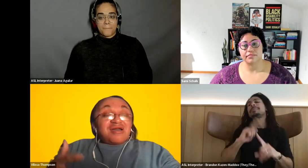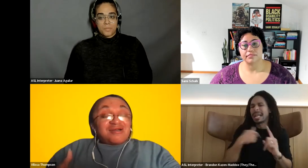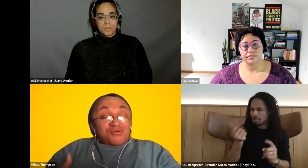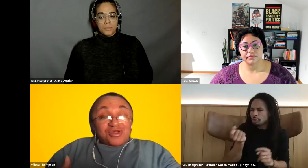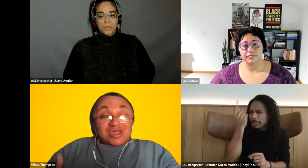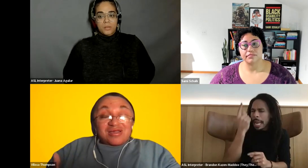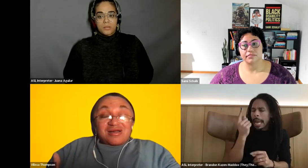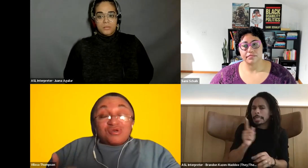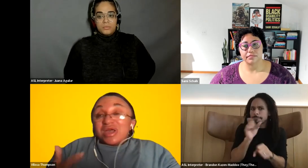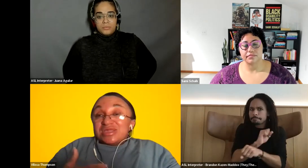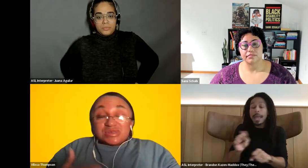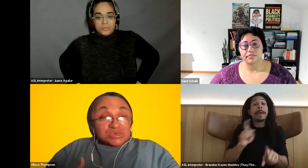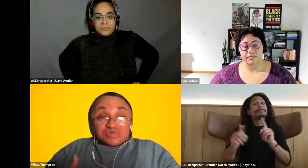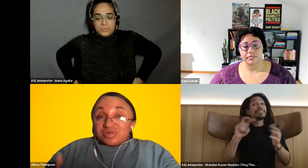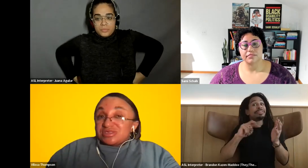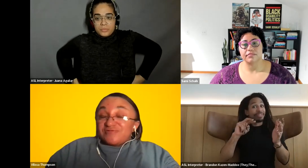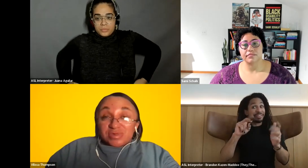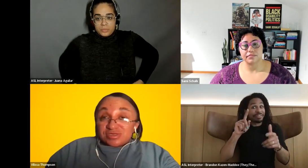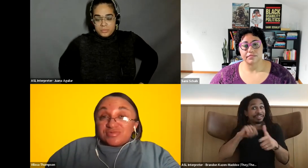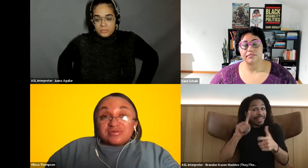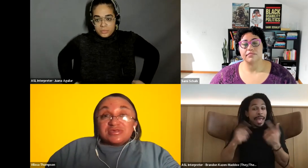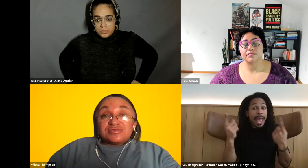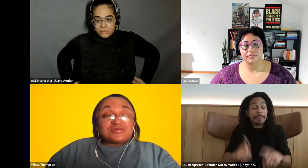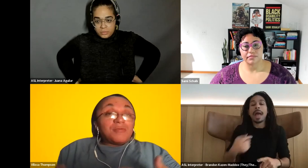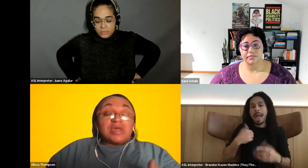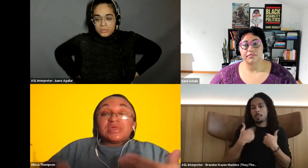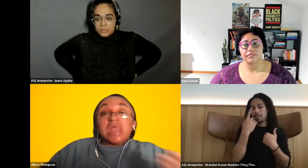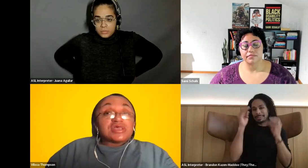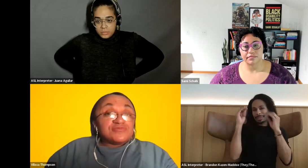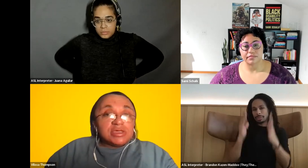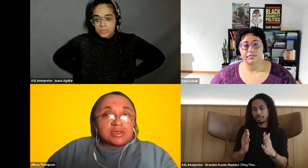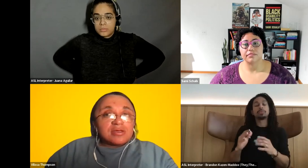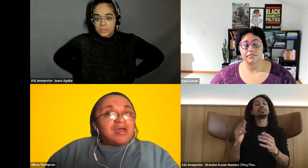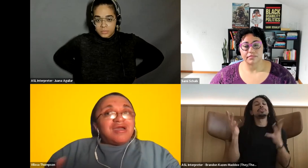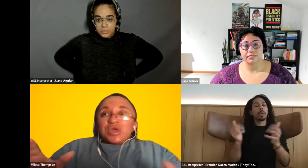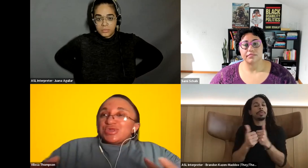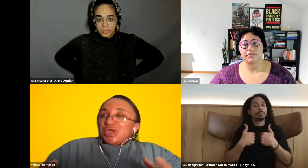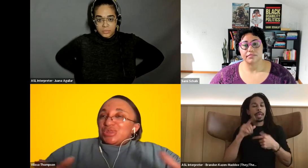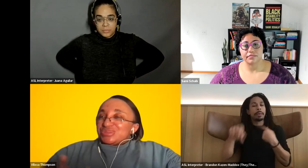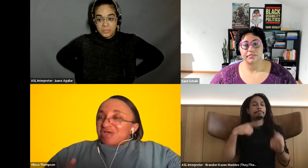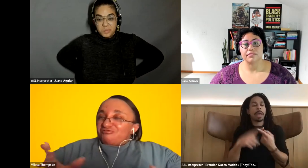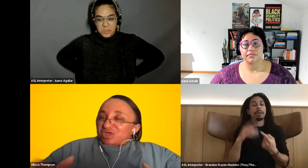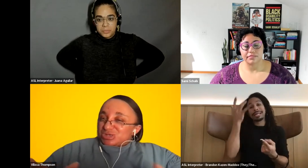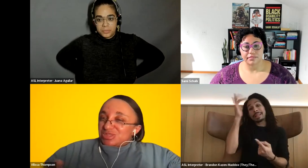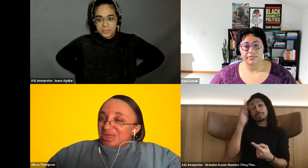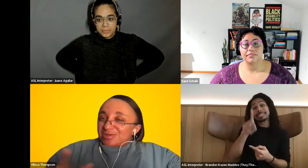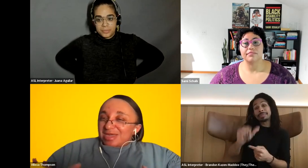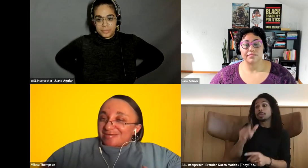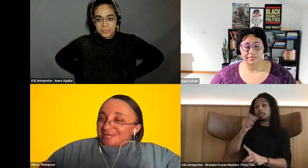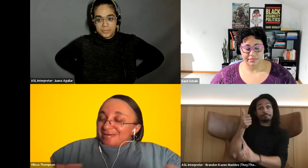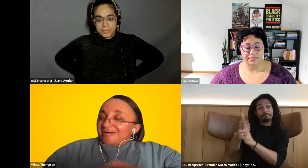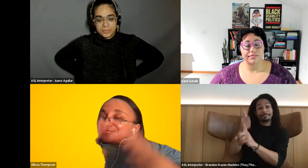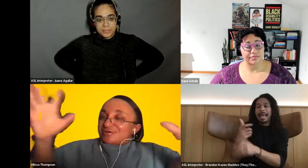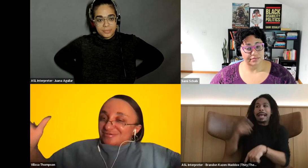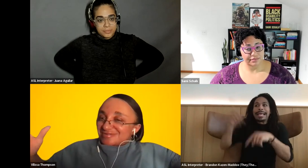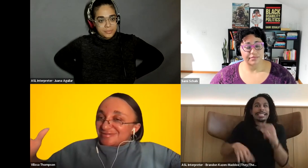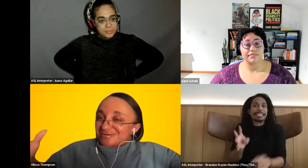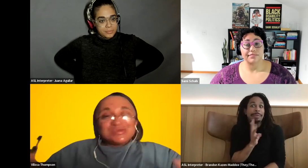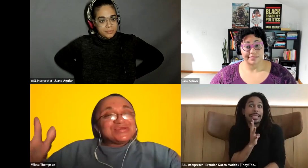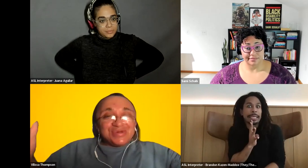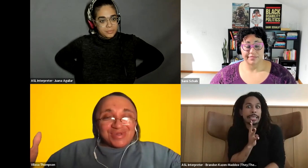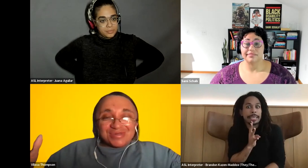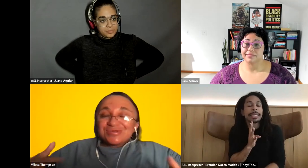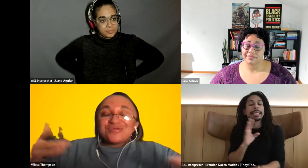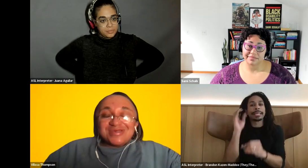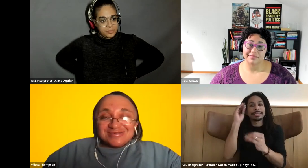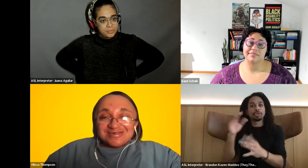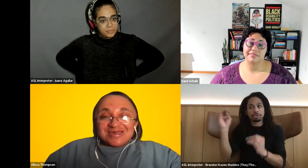Vilissa Thompson: or who had intellectual disability, developmental disabilities, or may have been non-speaking. And again, that friction there that adults we shouldn't know better, create